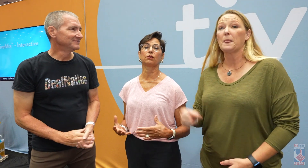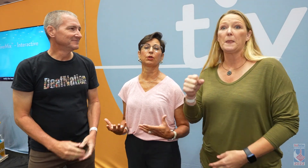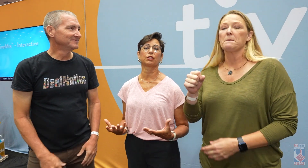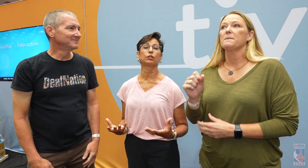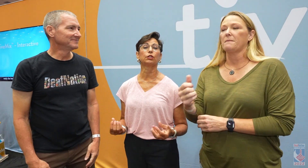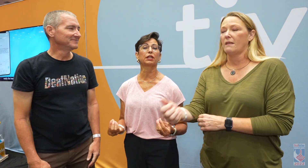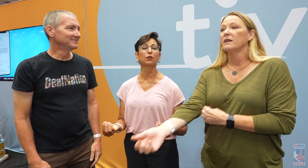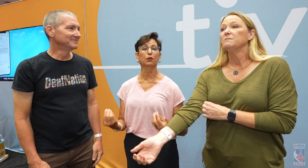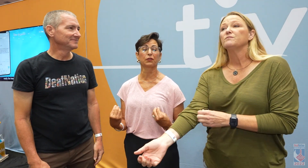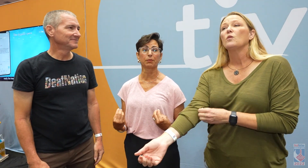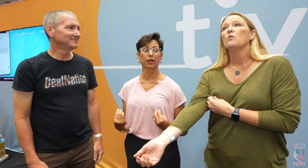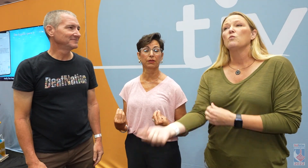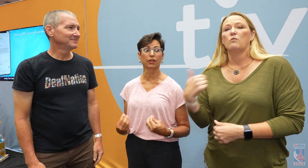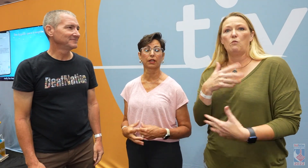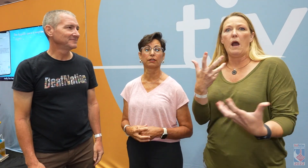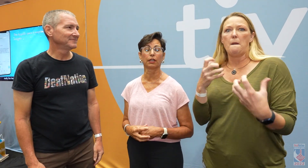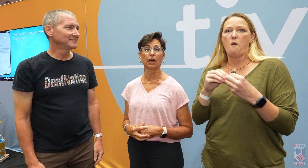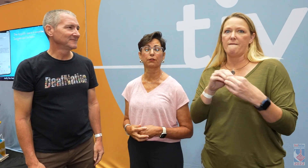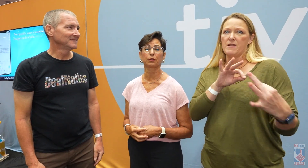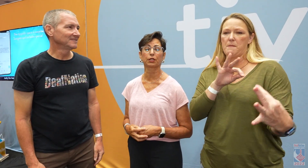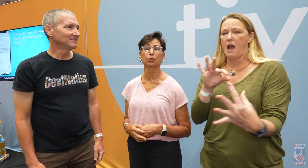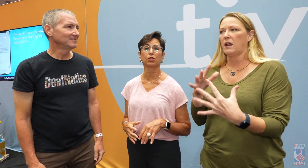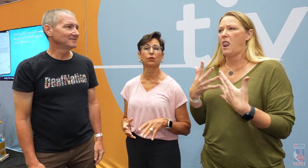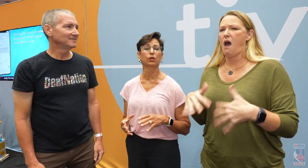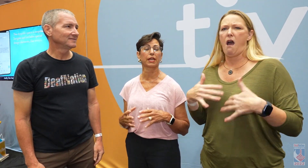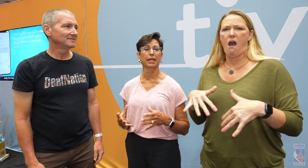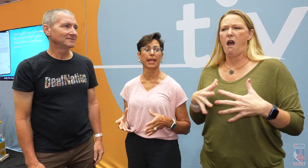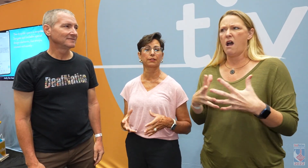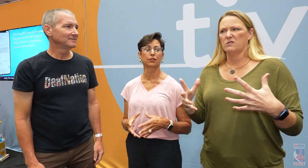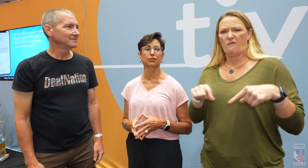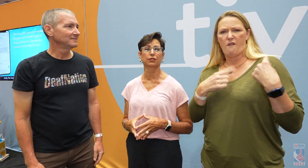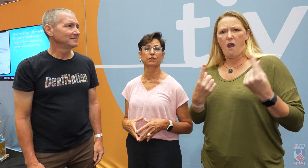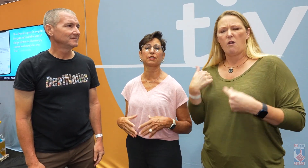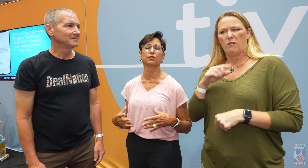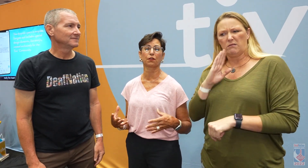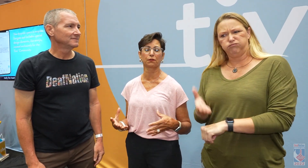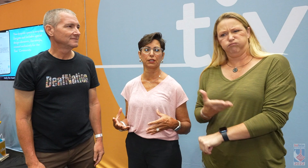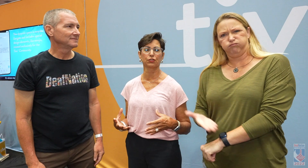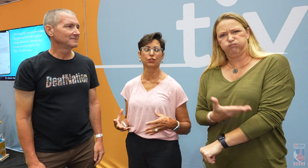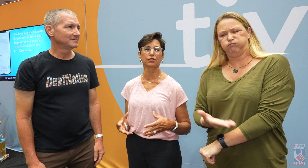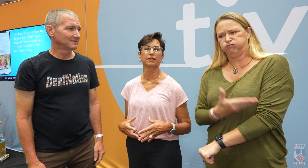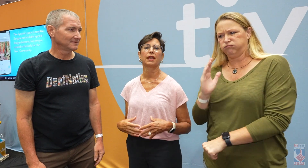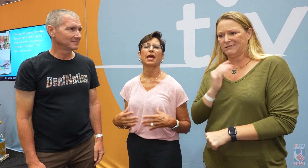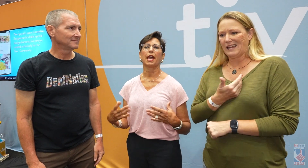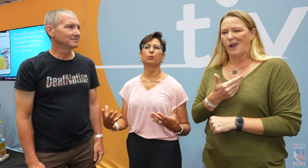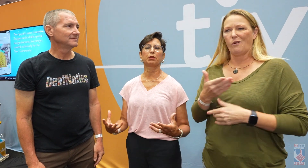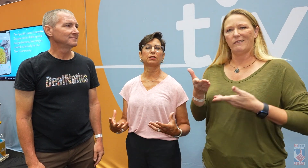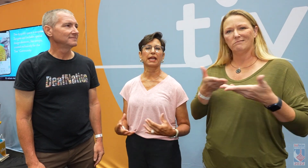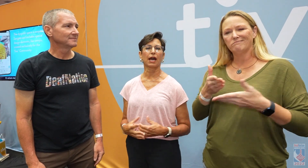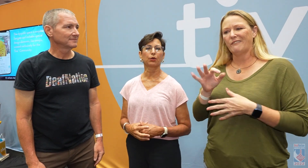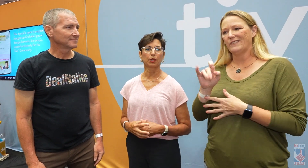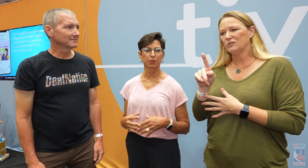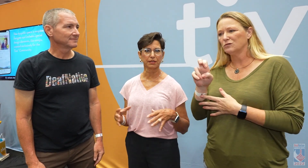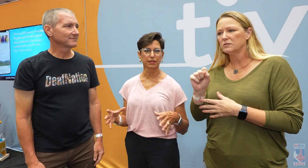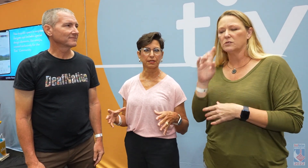We want more feedback. We’ve gotten a lot so far that helps us improve our services and features